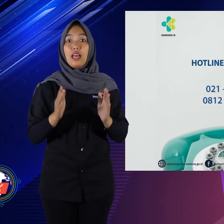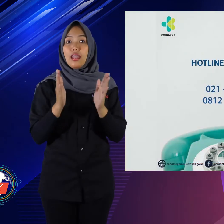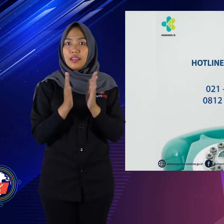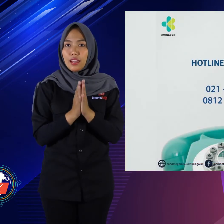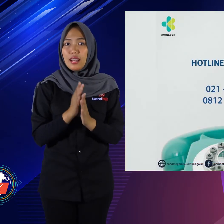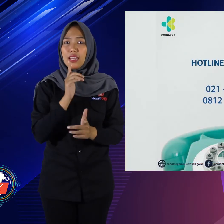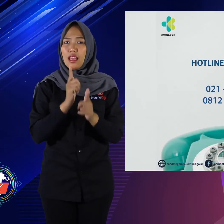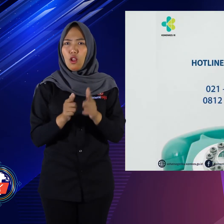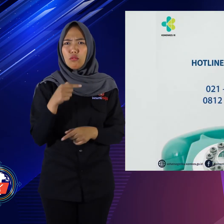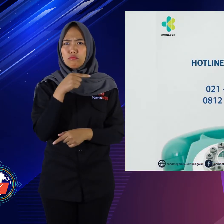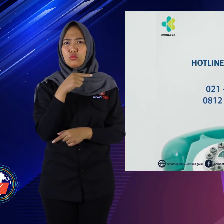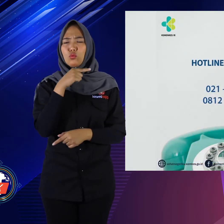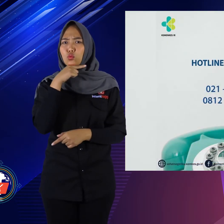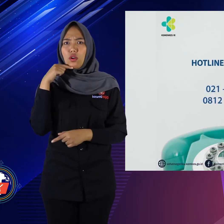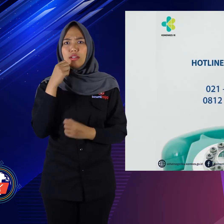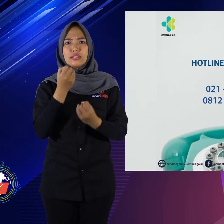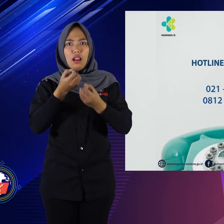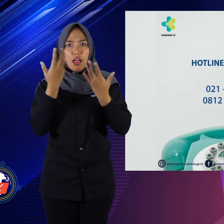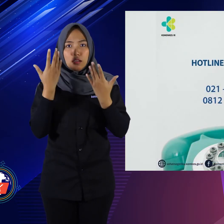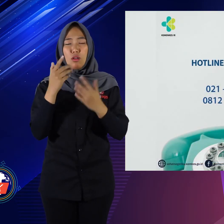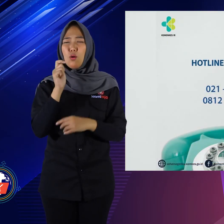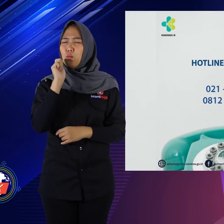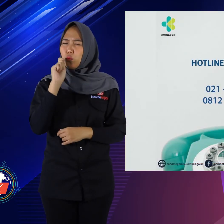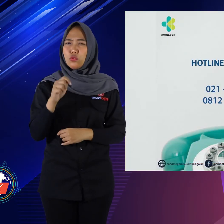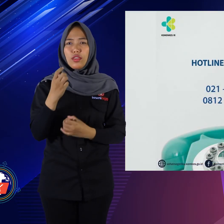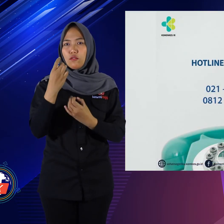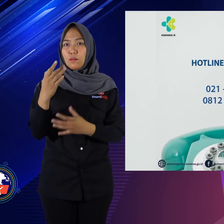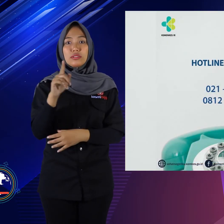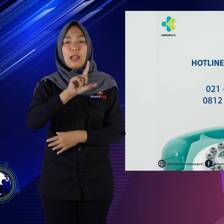If you need more information,